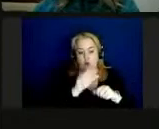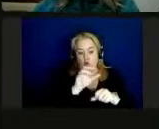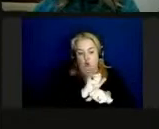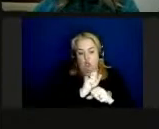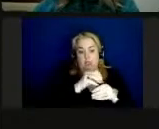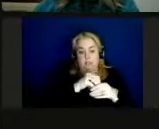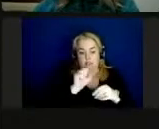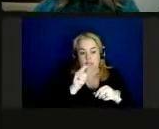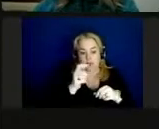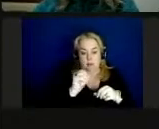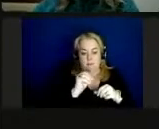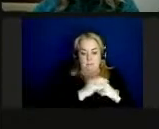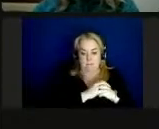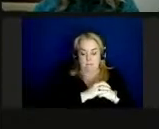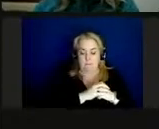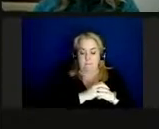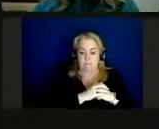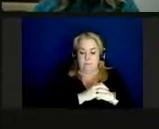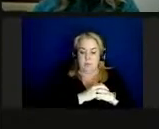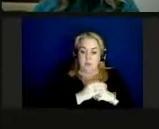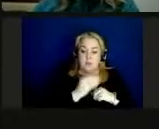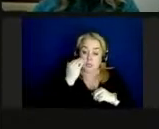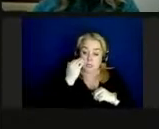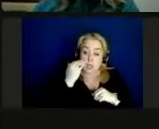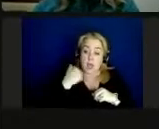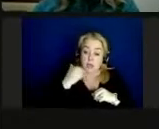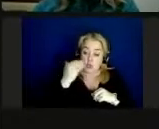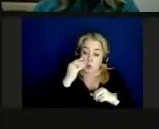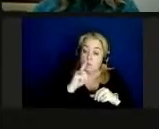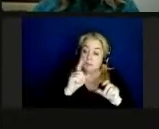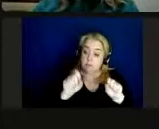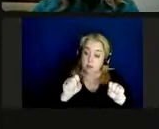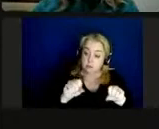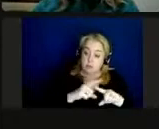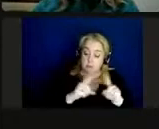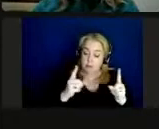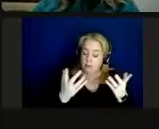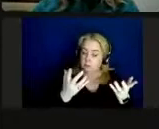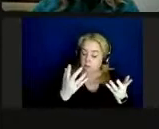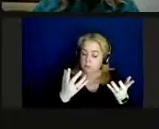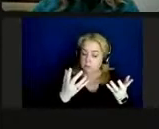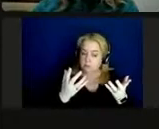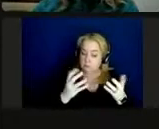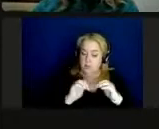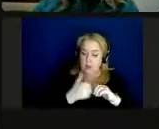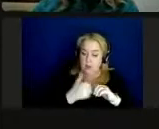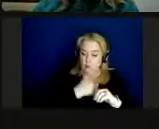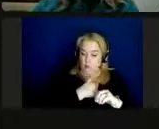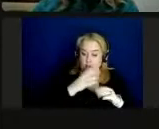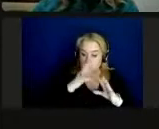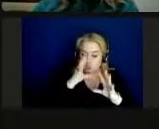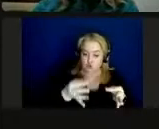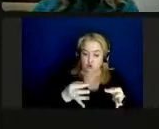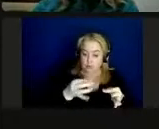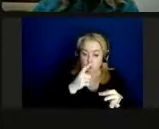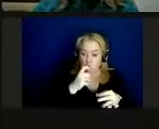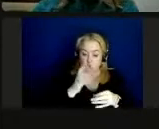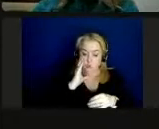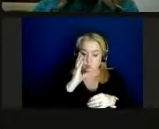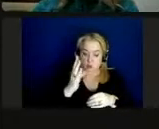BUILD PERMIT HERE YOU WOULD